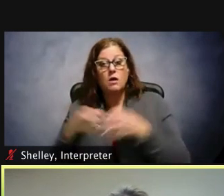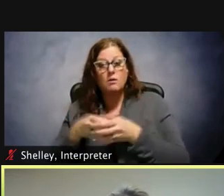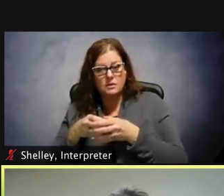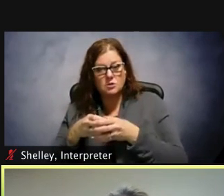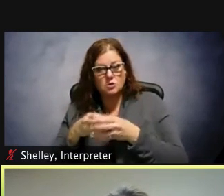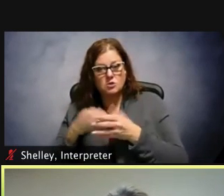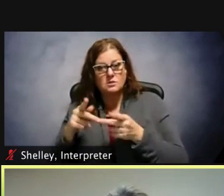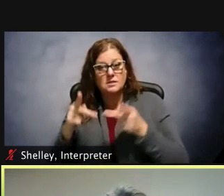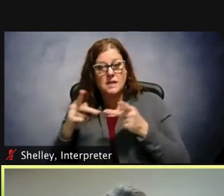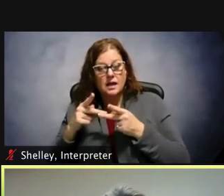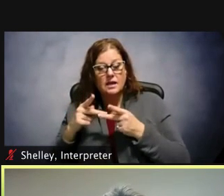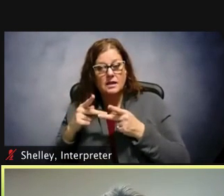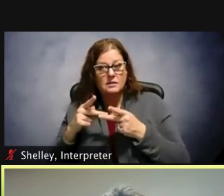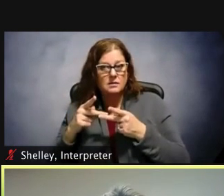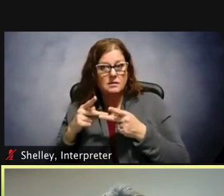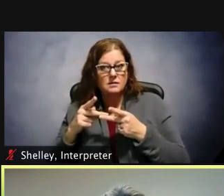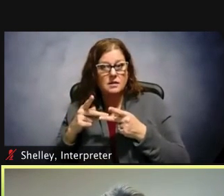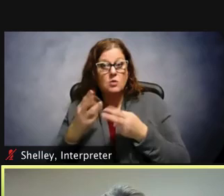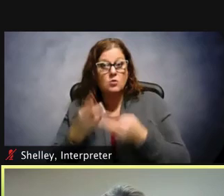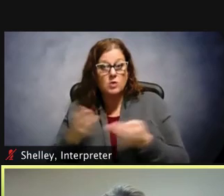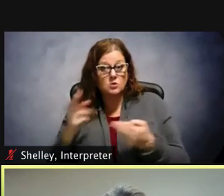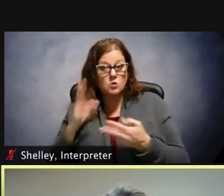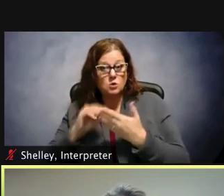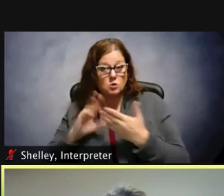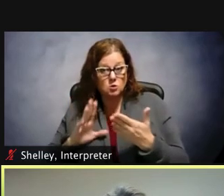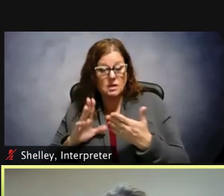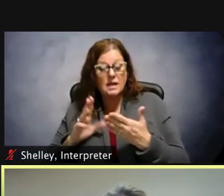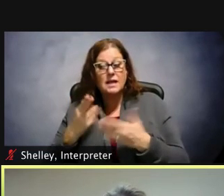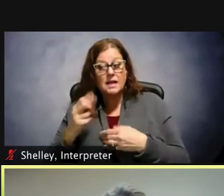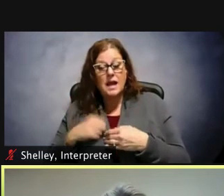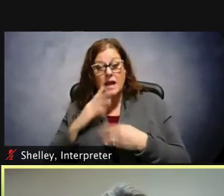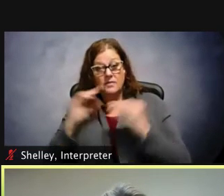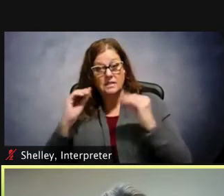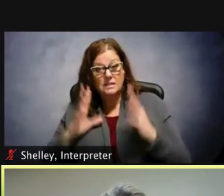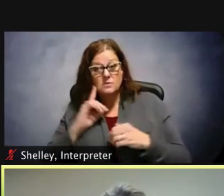And being a resource student, where he would have a teacher of the deaf supporting him